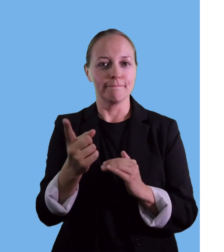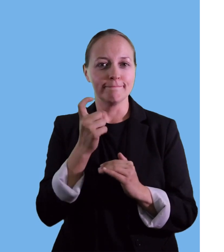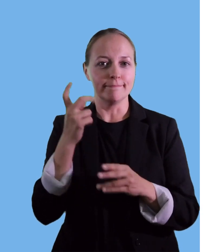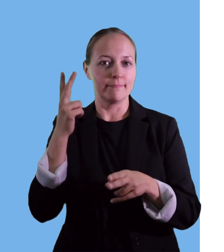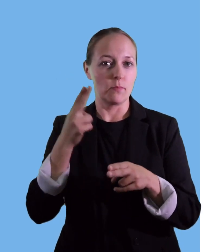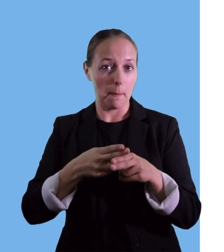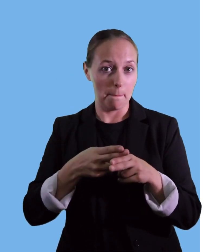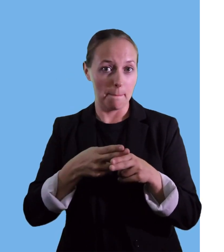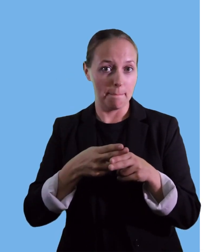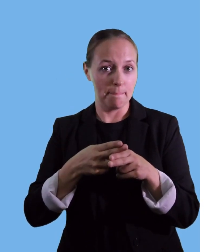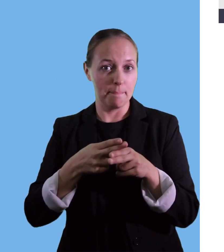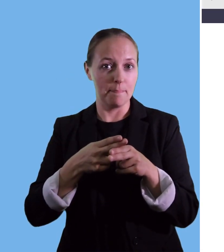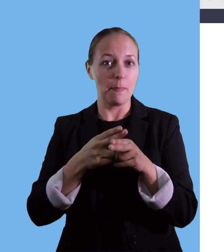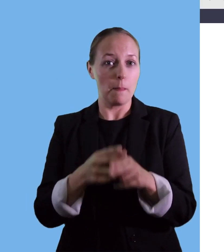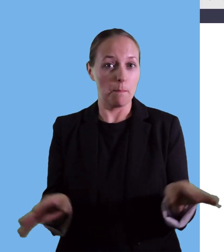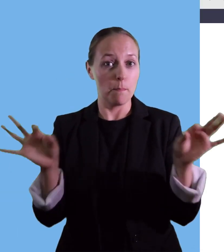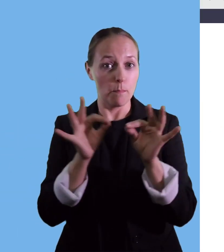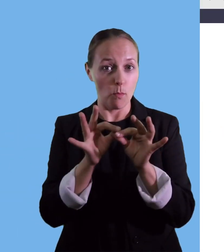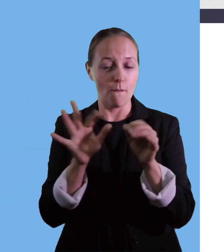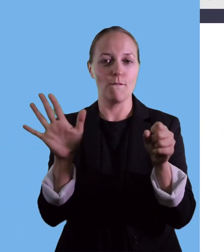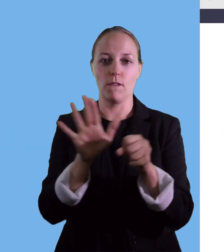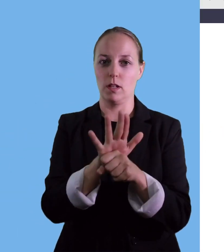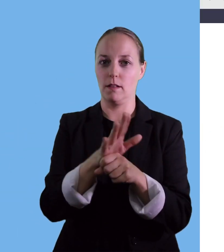You may be prompted to enter your name when joining.